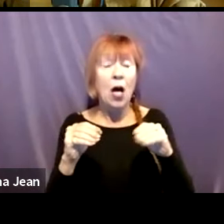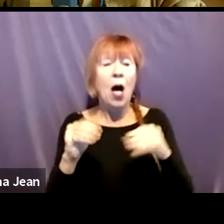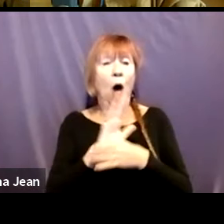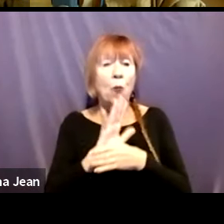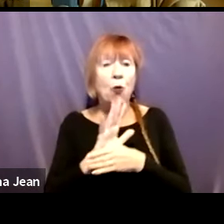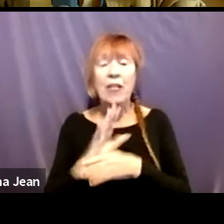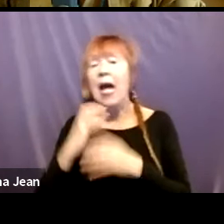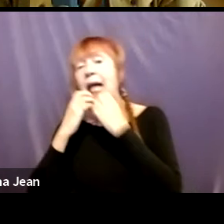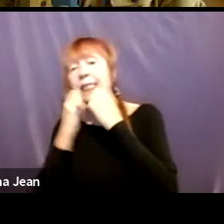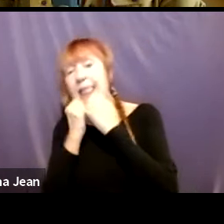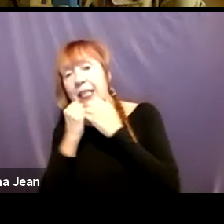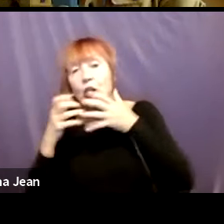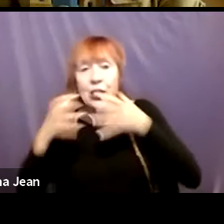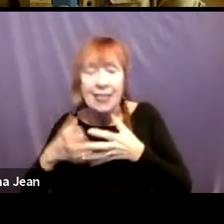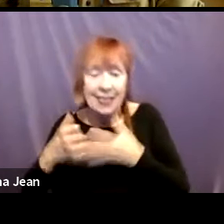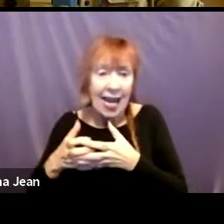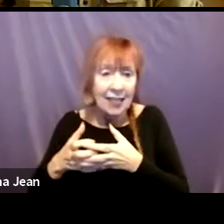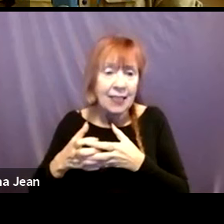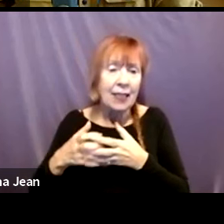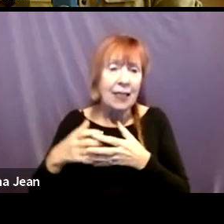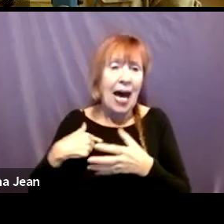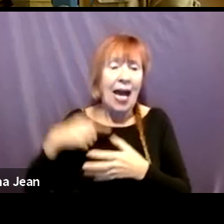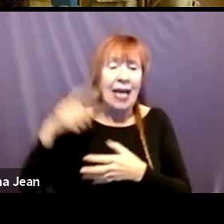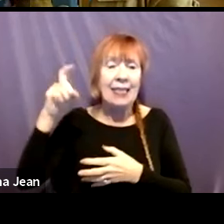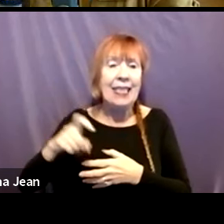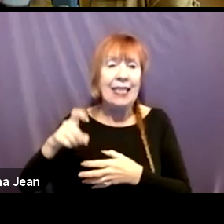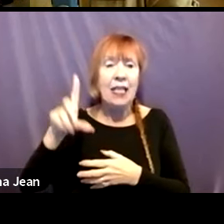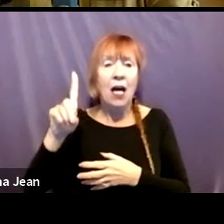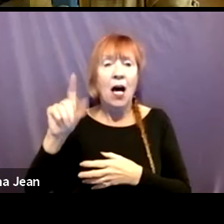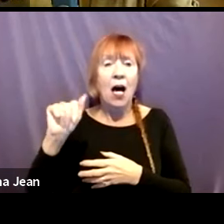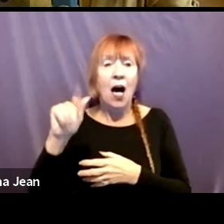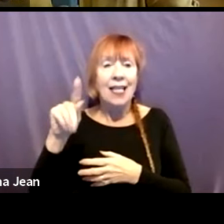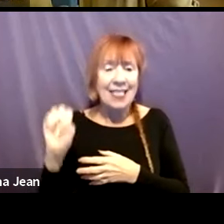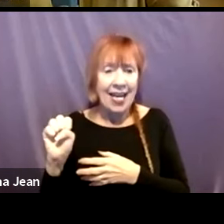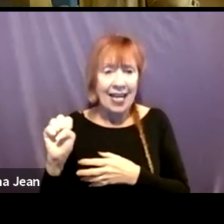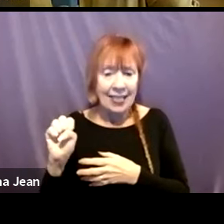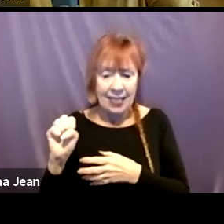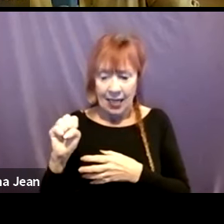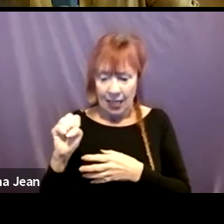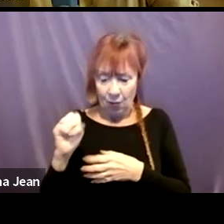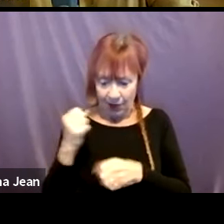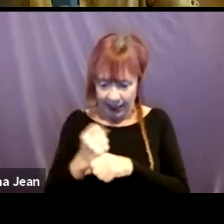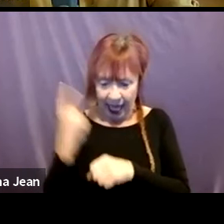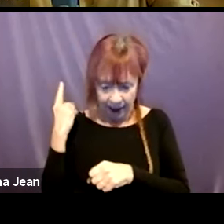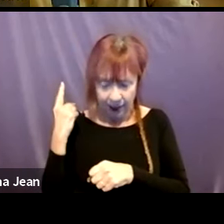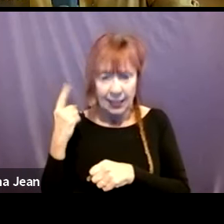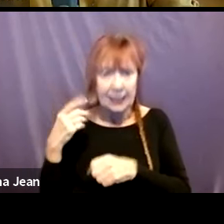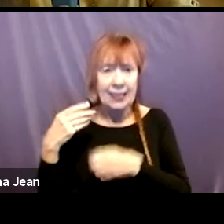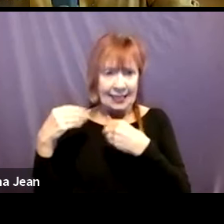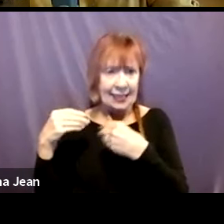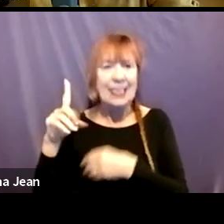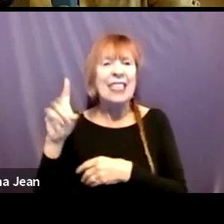Actually, it premiered last year, last December. And I remember going in and pitching to them,